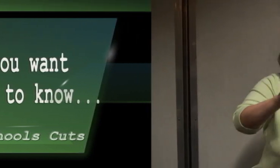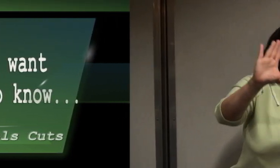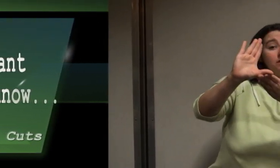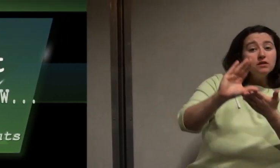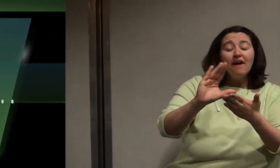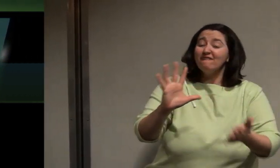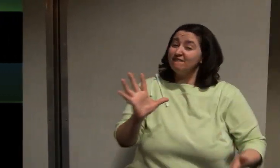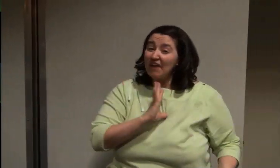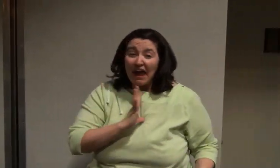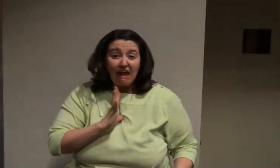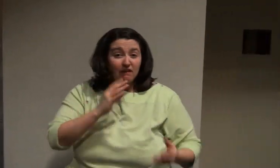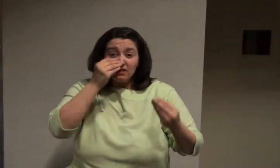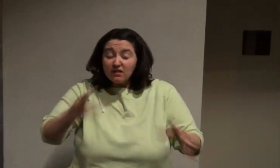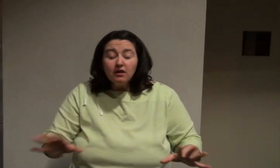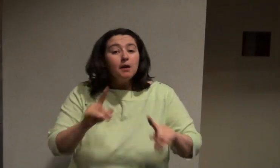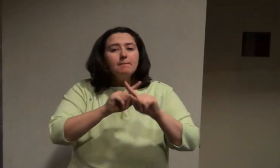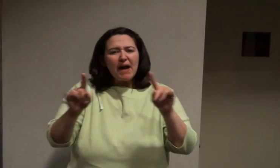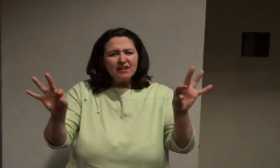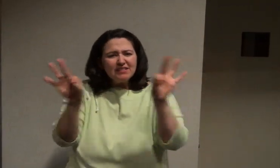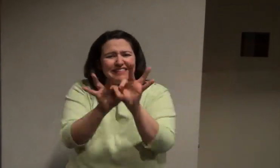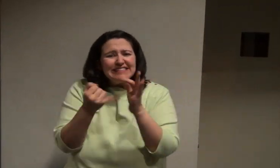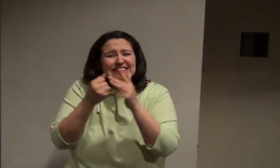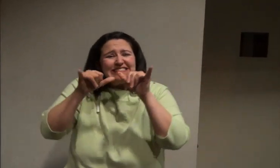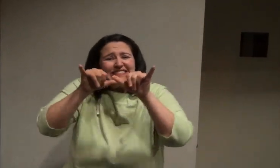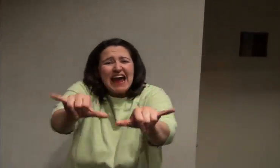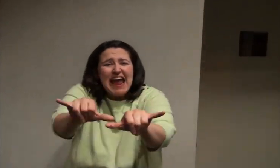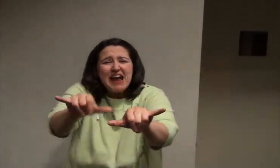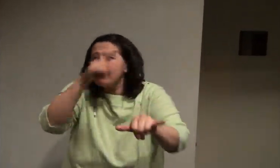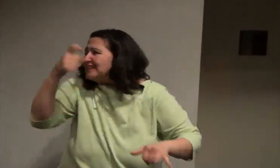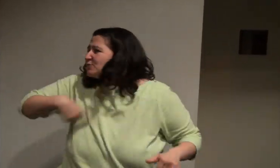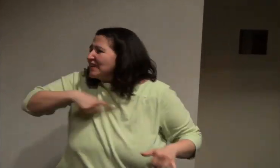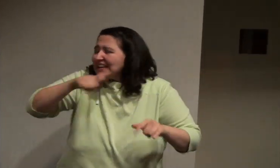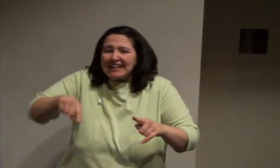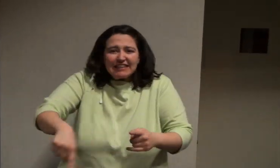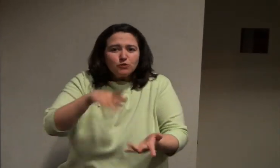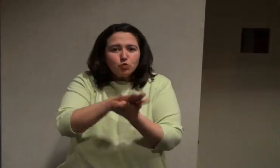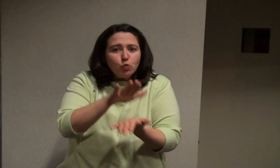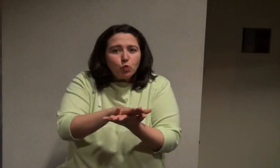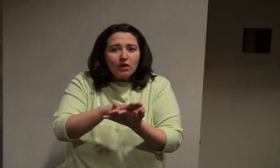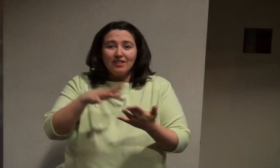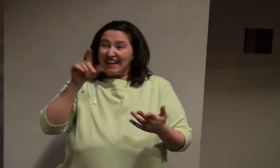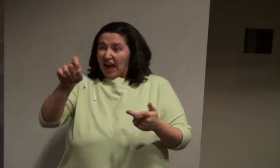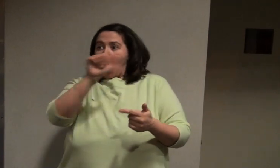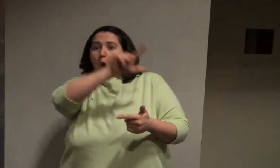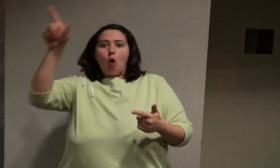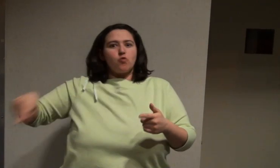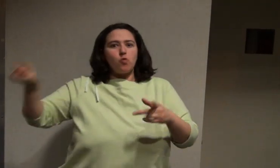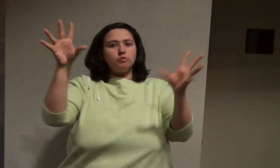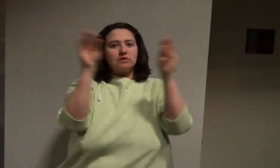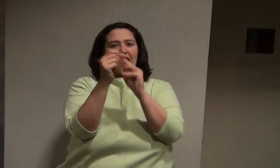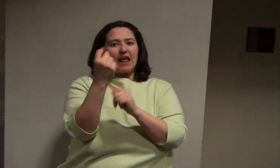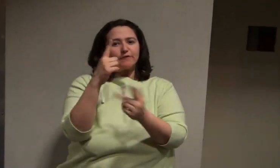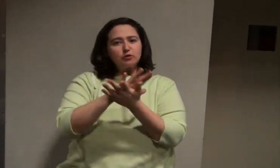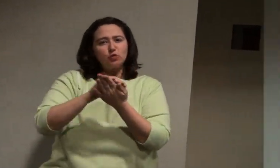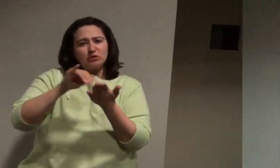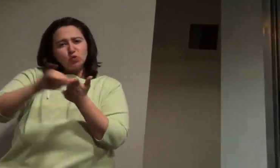[Kristin] I can accept small cuts. But, it is important that 4201 needs to stay alive and strong. Because, we need all eleven 4201 schools in New York State.